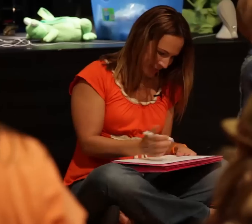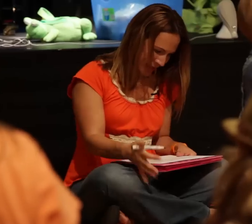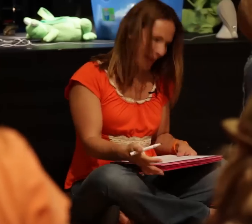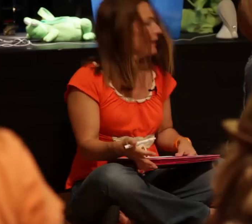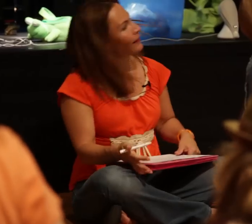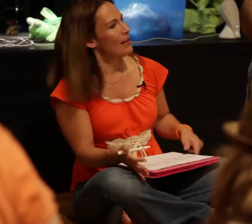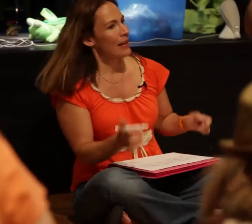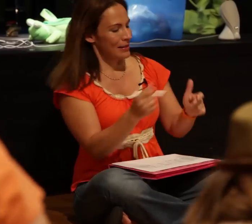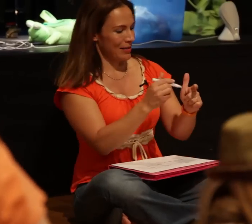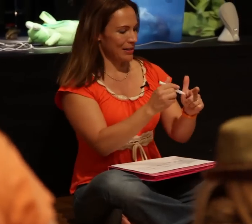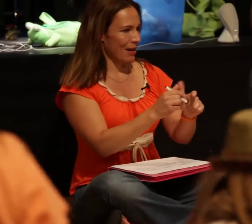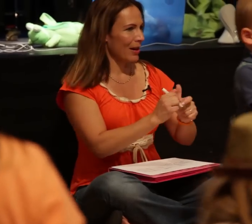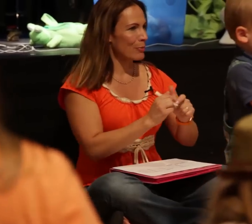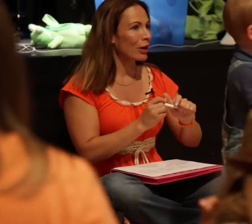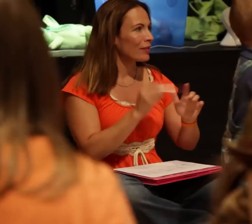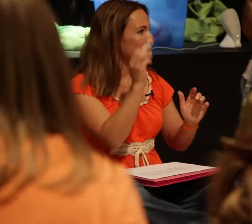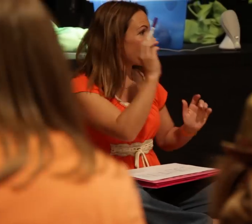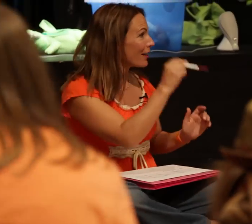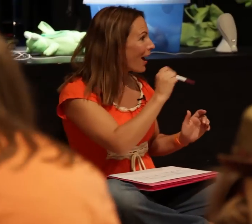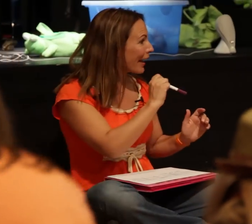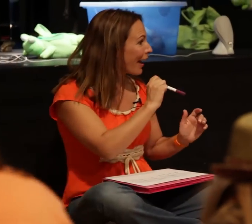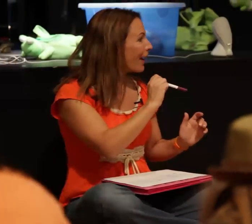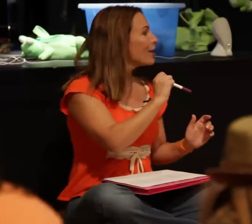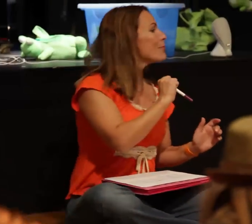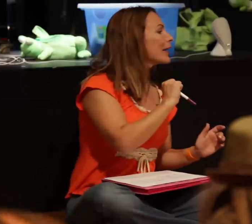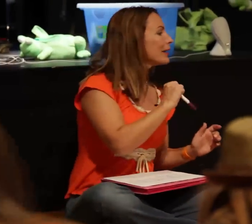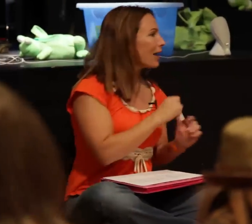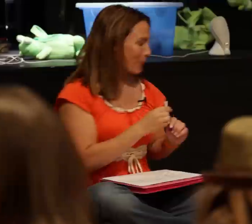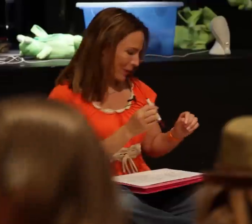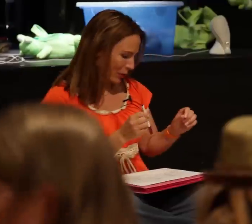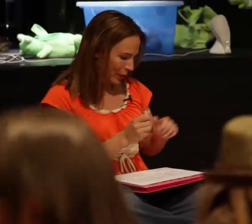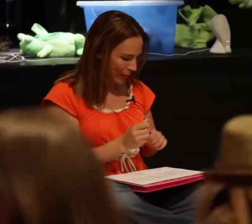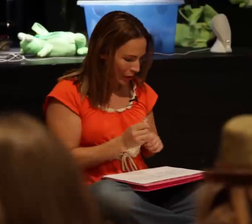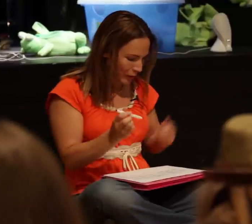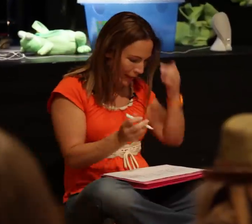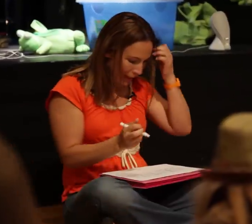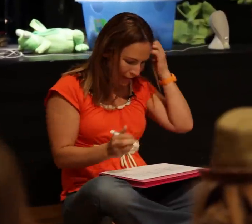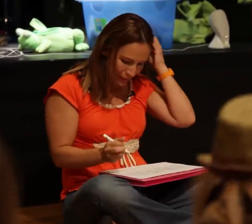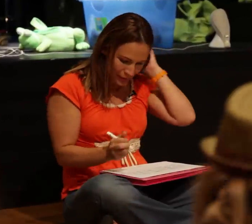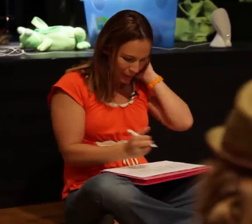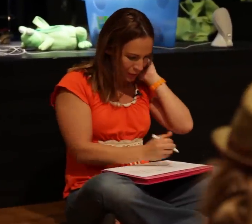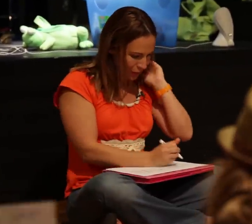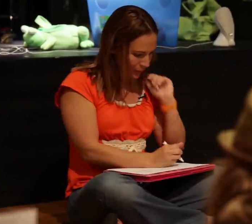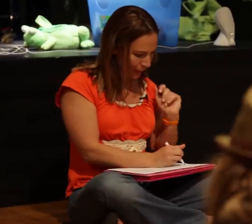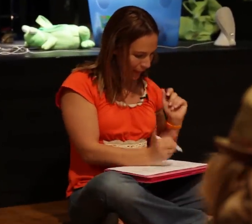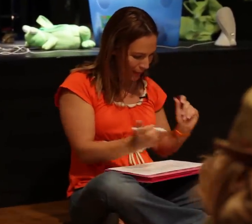Okay, alright perfect. Hi. Megan, with your name tag on your leg. Got it, just making sure.